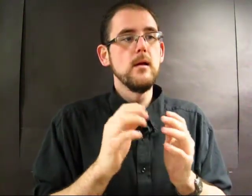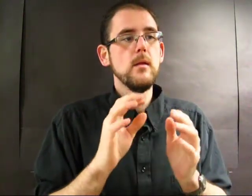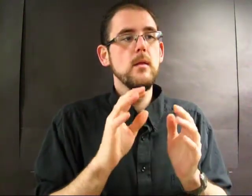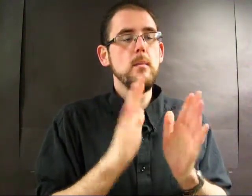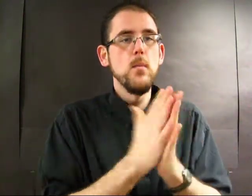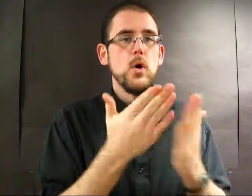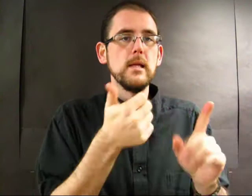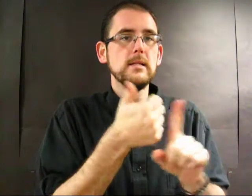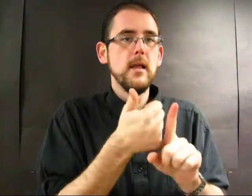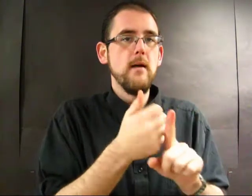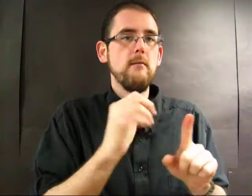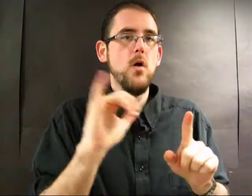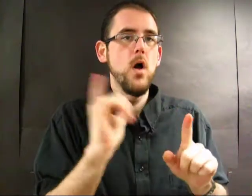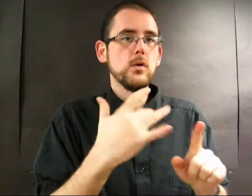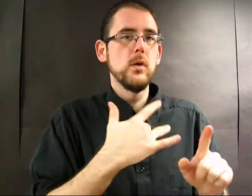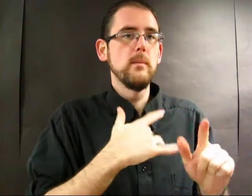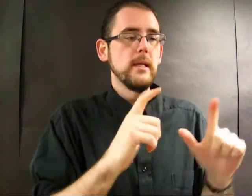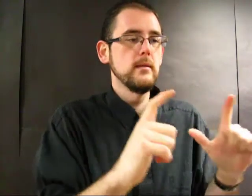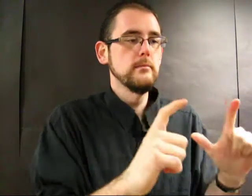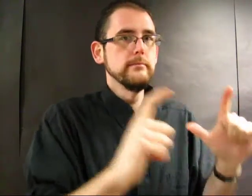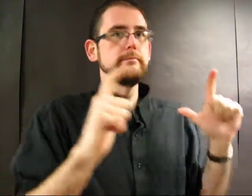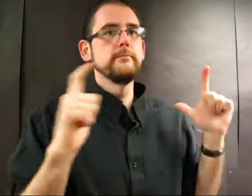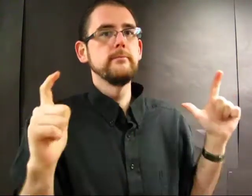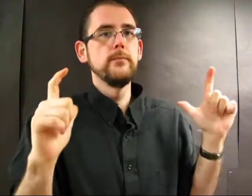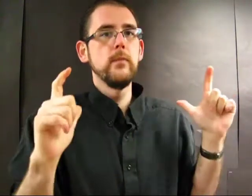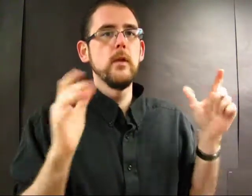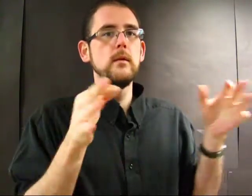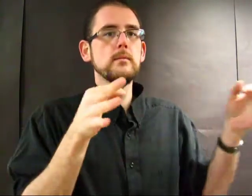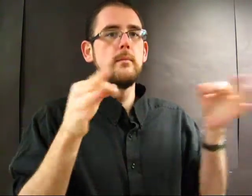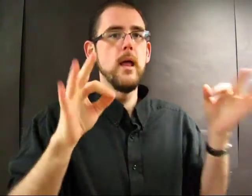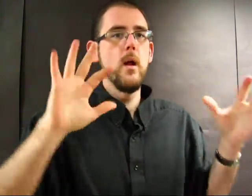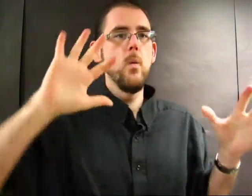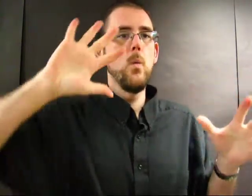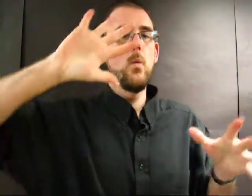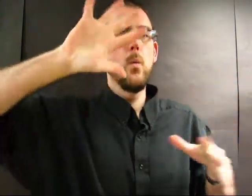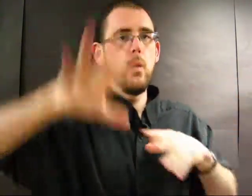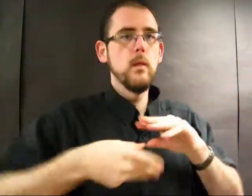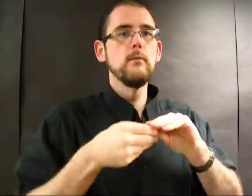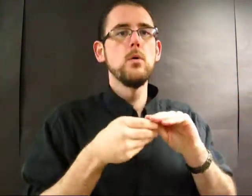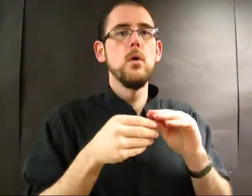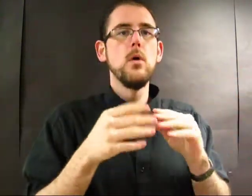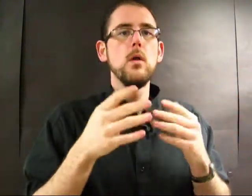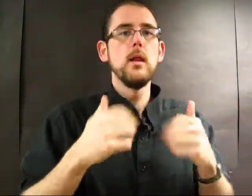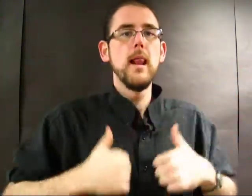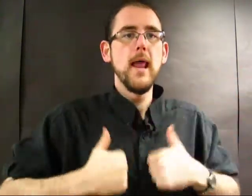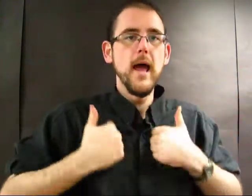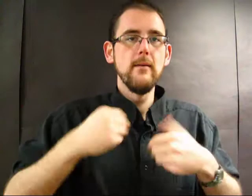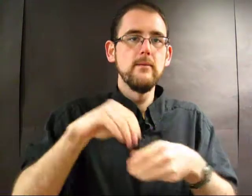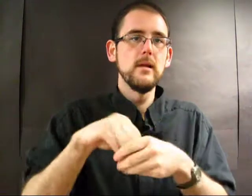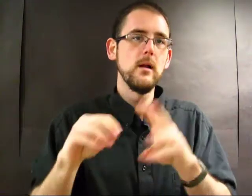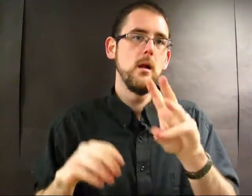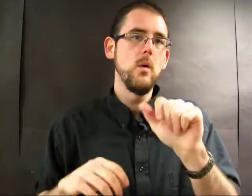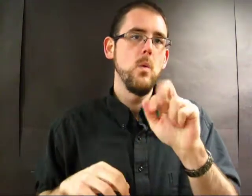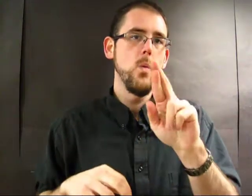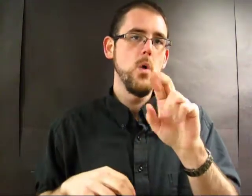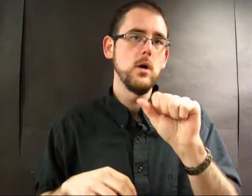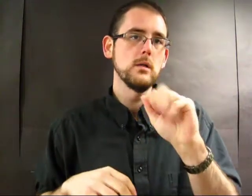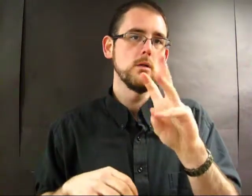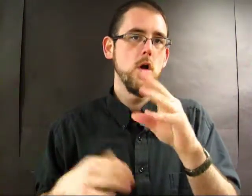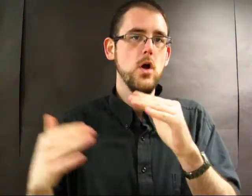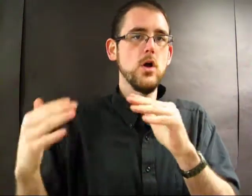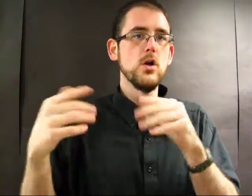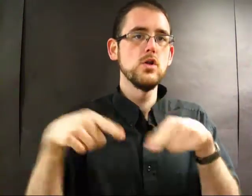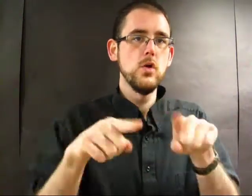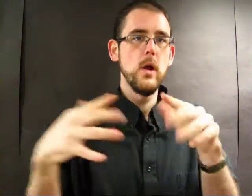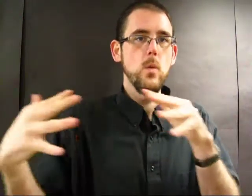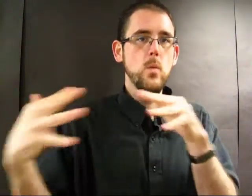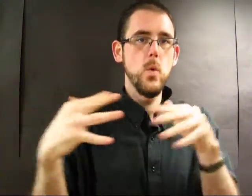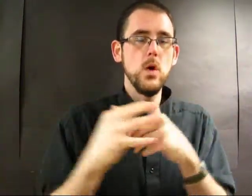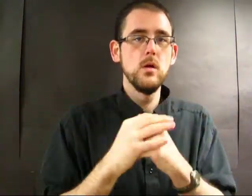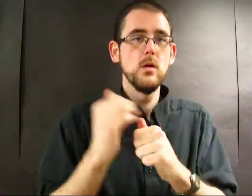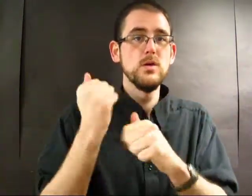The book itself also tends to take a larger view of overall wartime life in Warsaw.